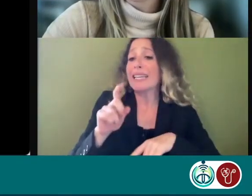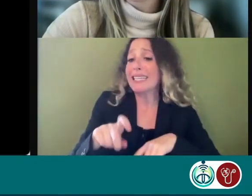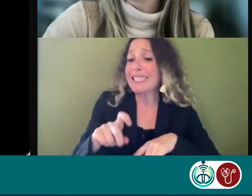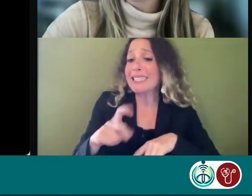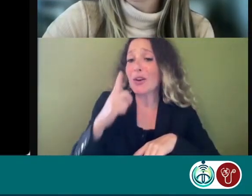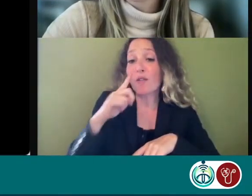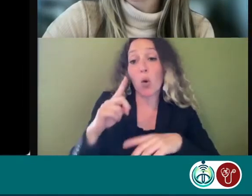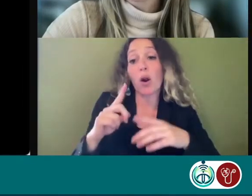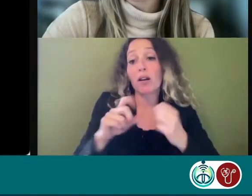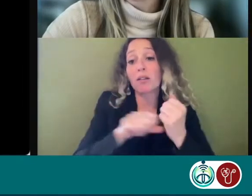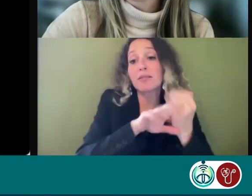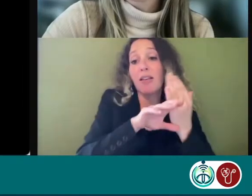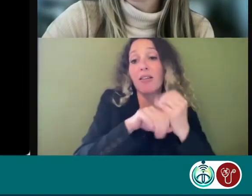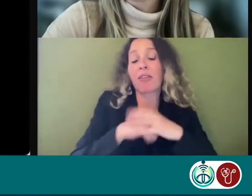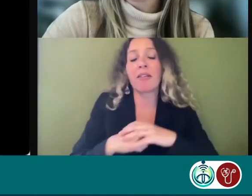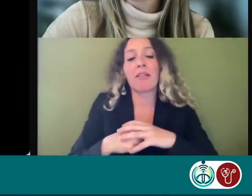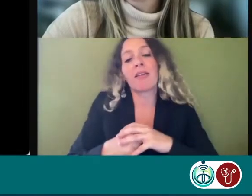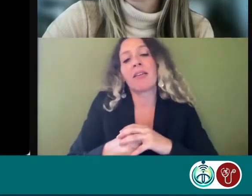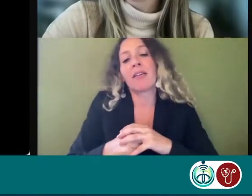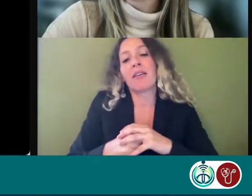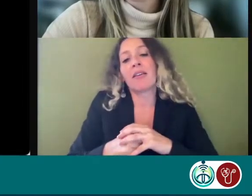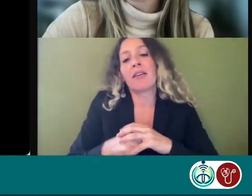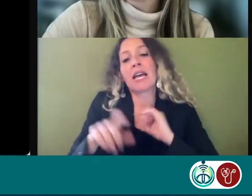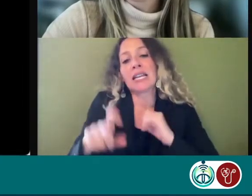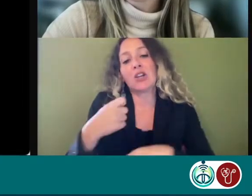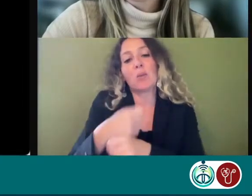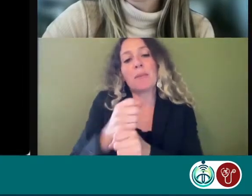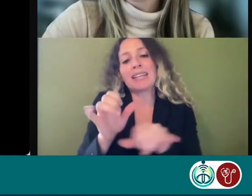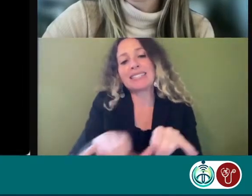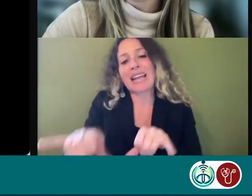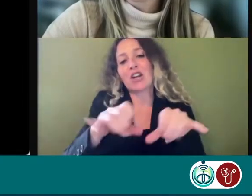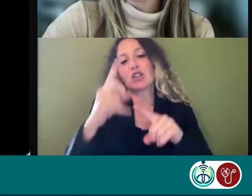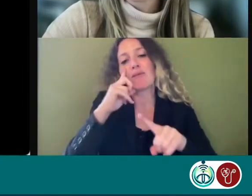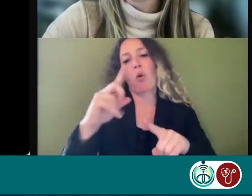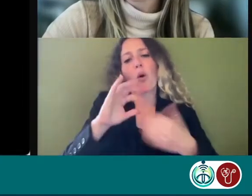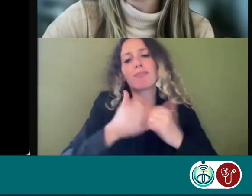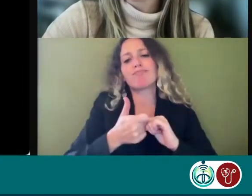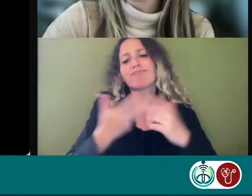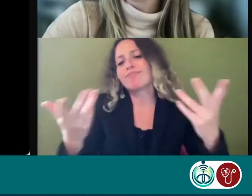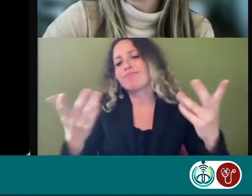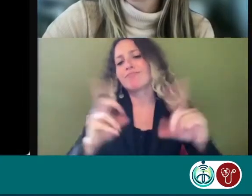And we need to think about that and create some standards, I think, for how different telehealth